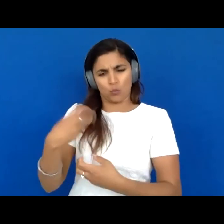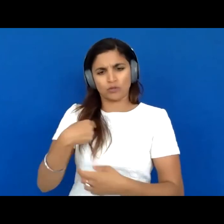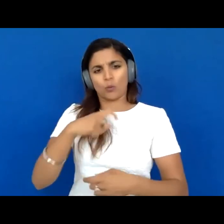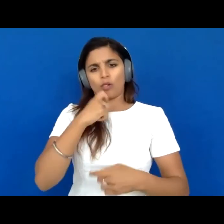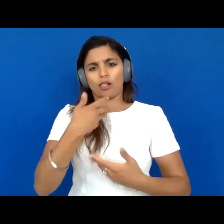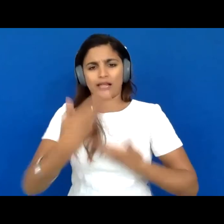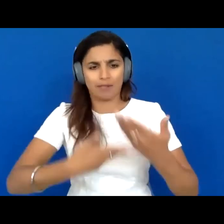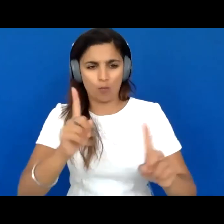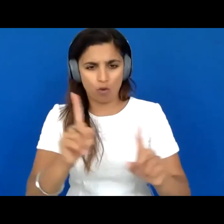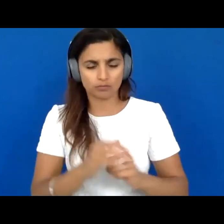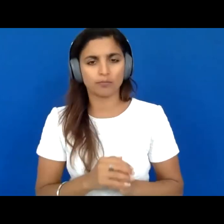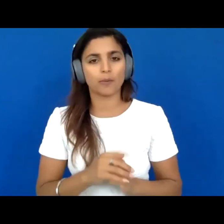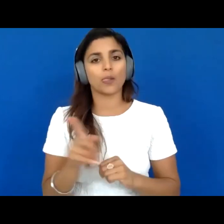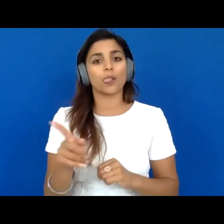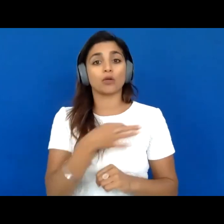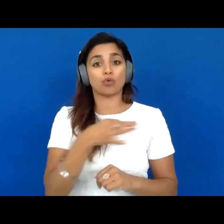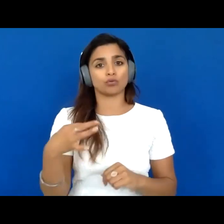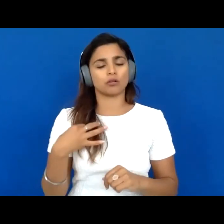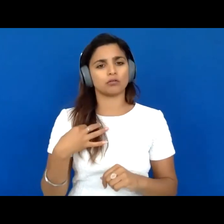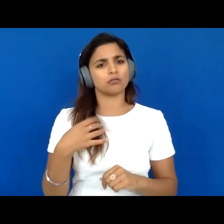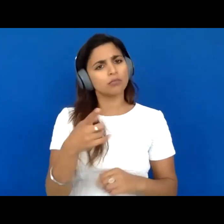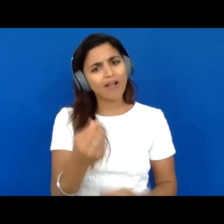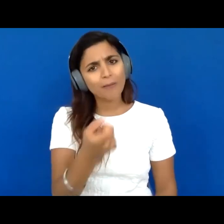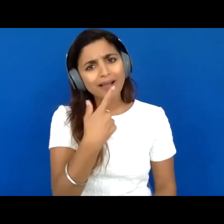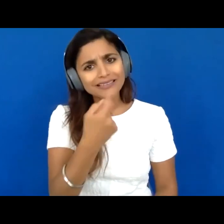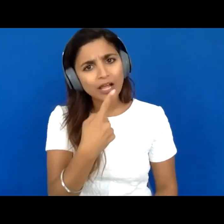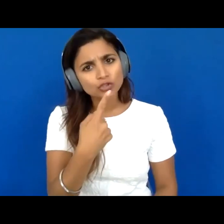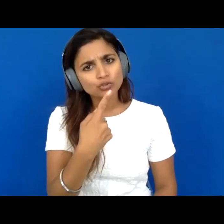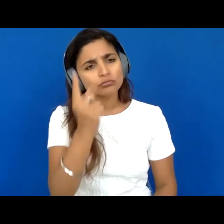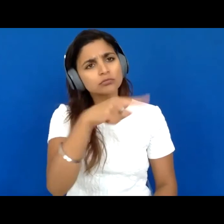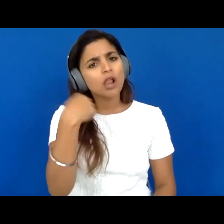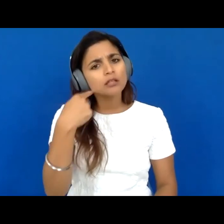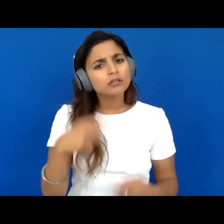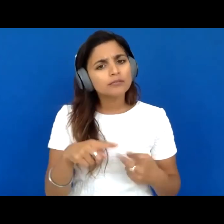are you on any medications back in London before I can make an appointment